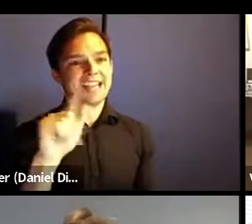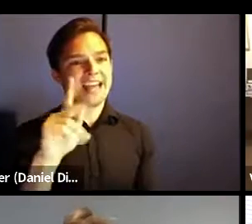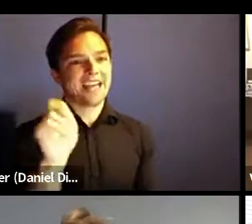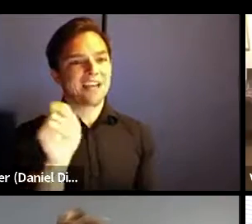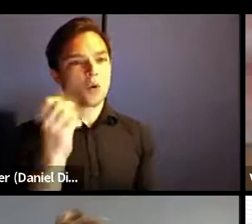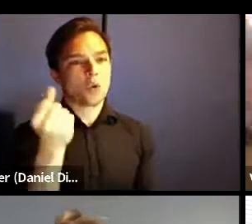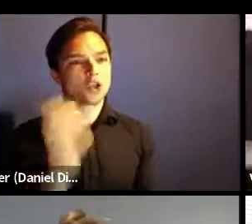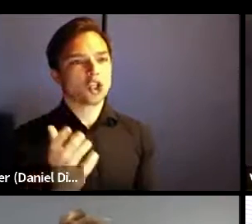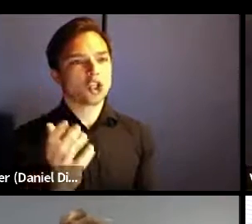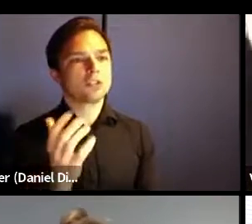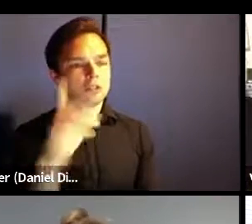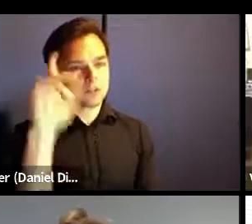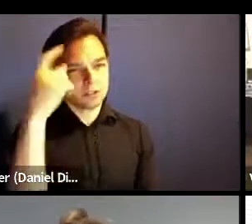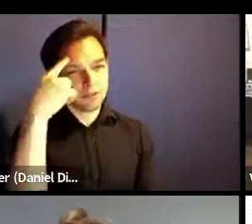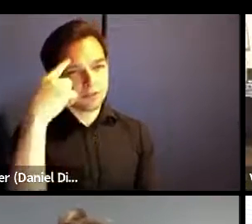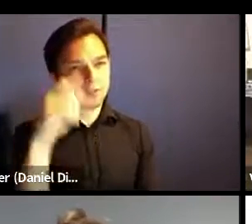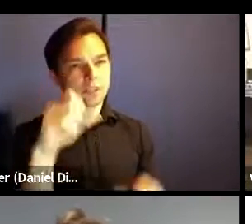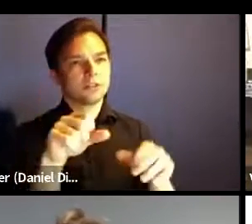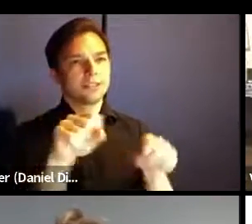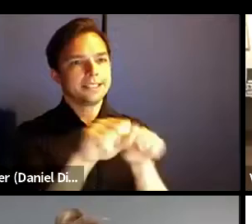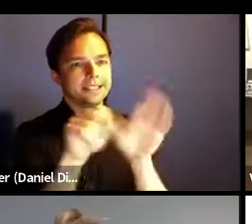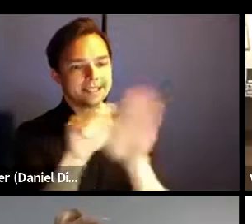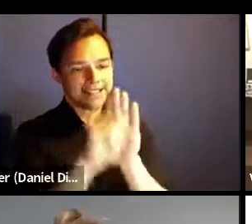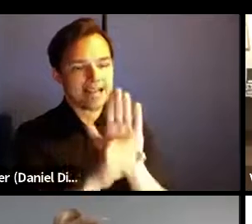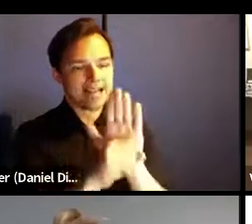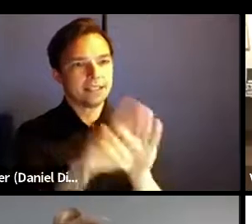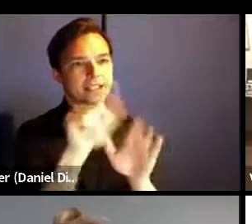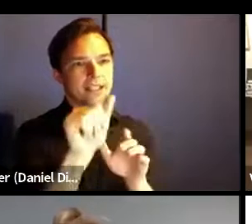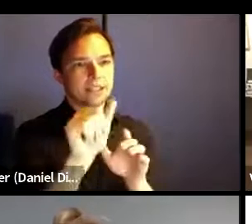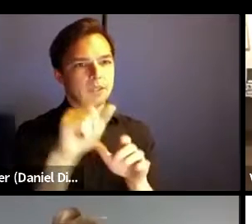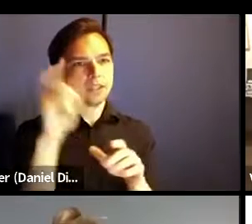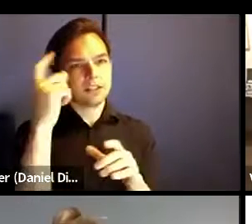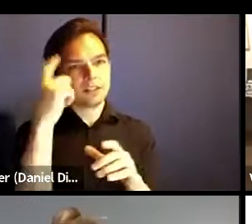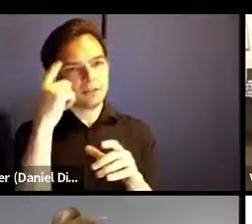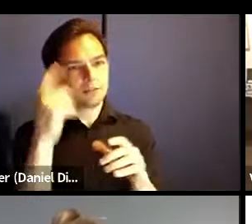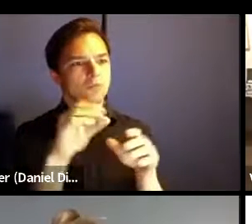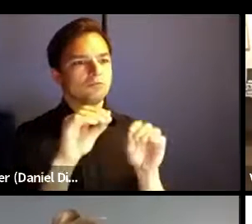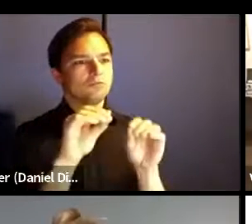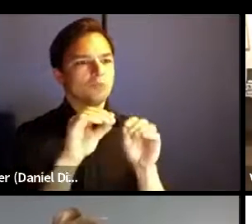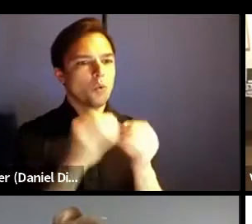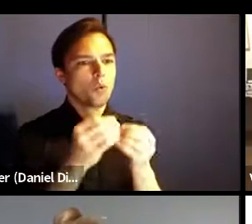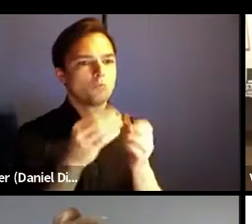a government disability persons organization, which Karen's representing, two different groups.